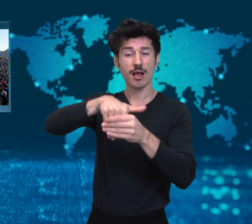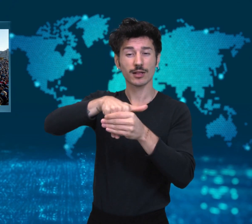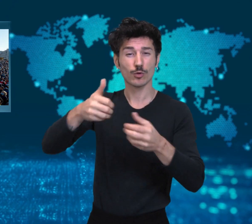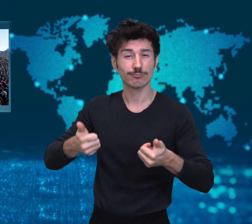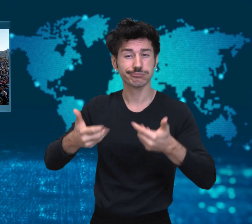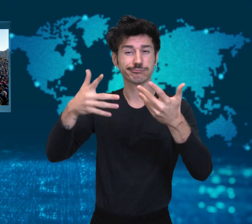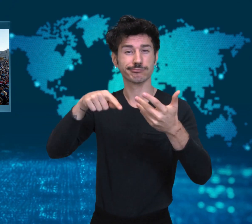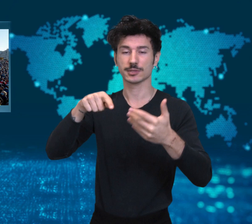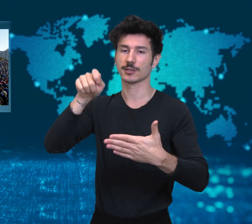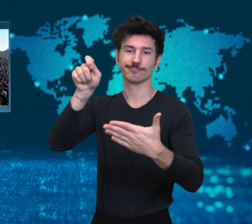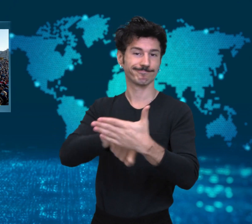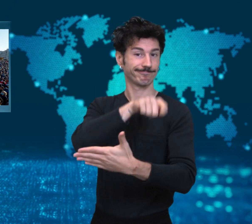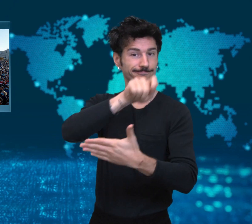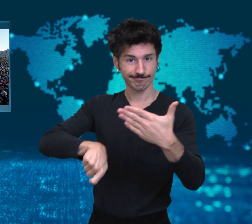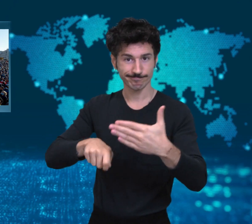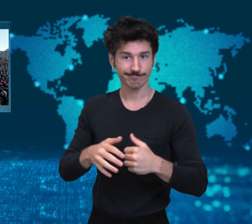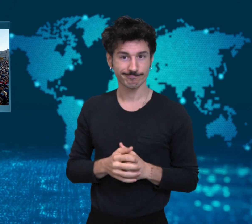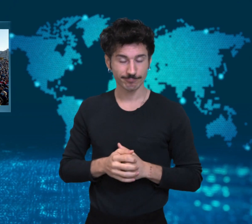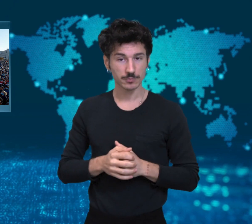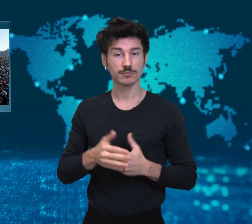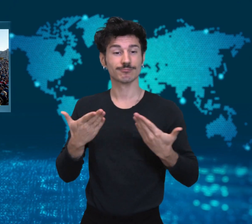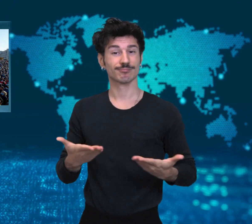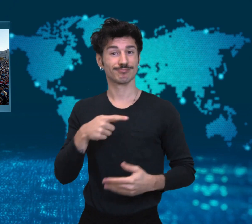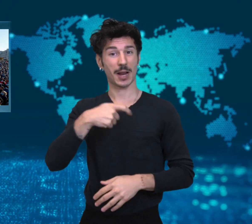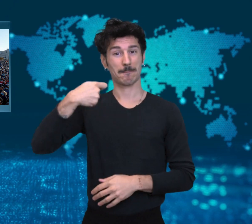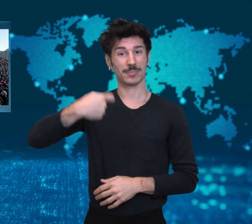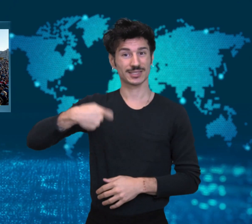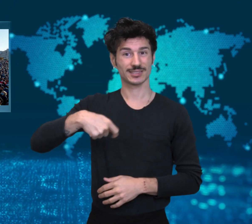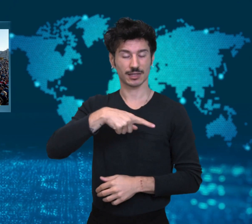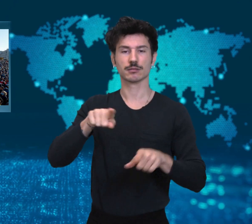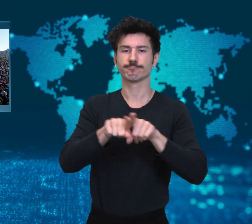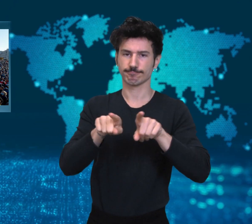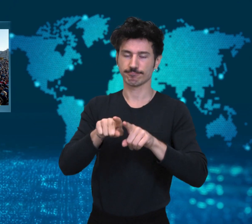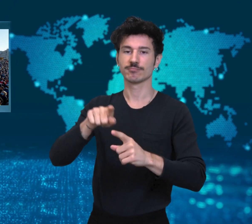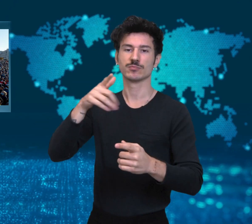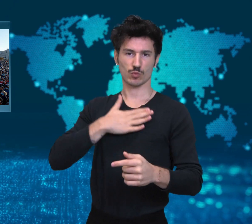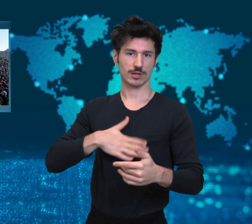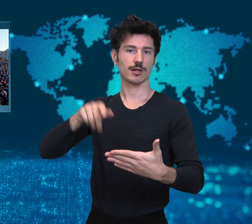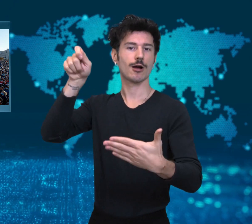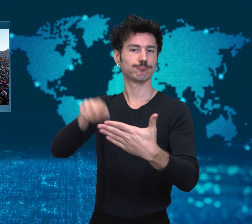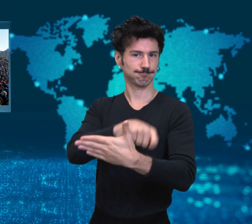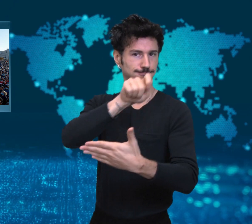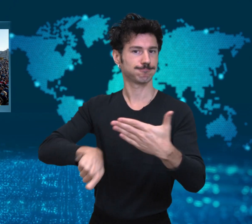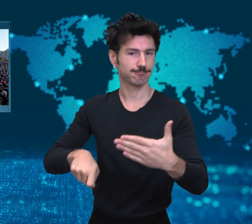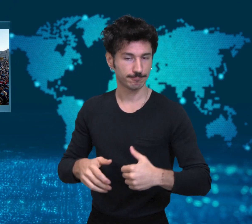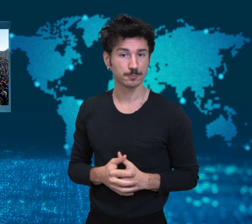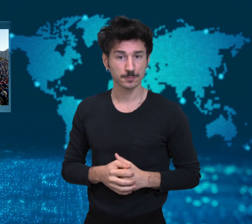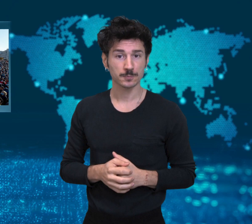The Central Election Commission has invalidated the results.